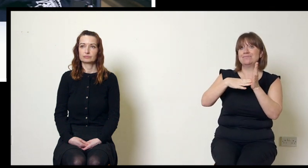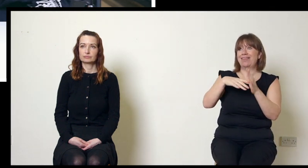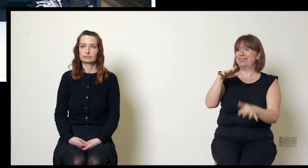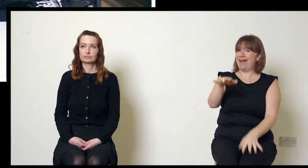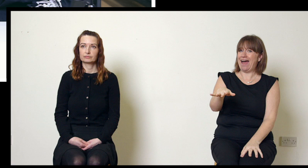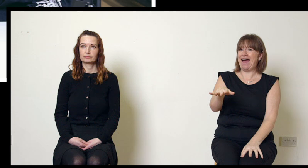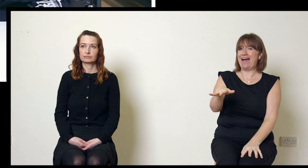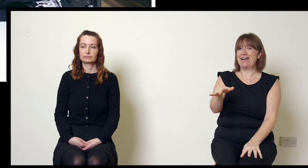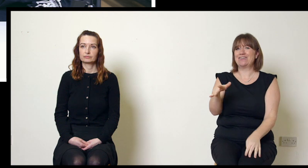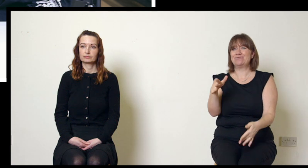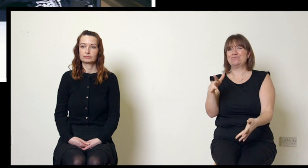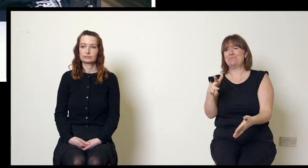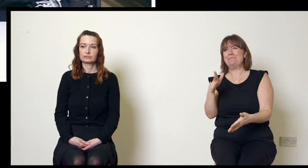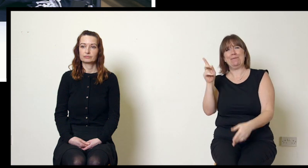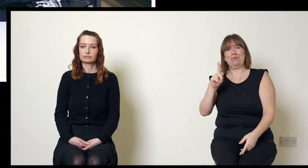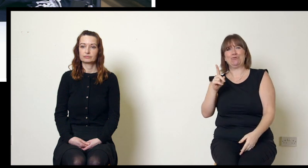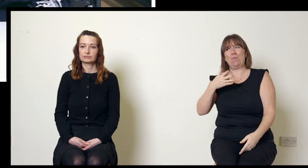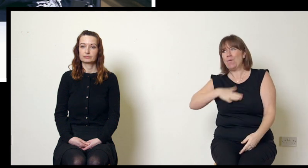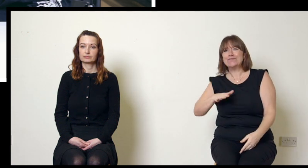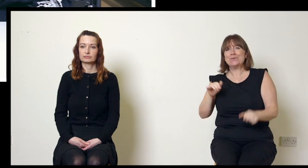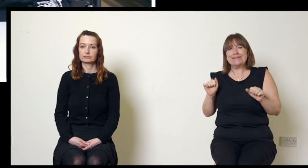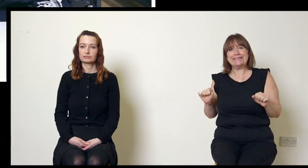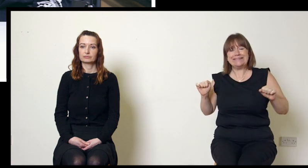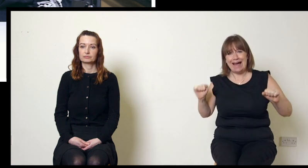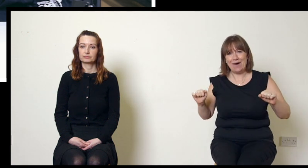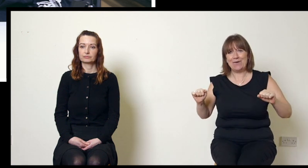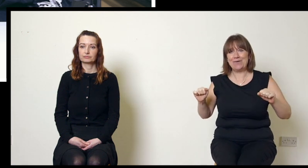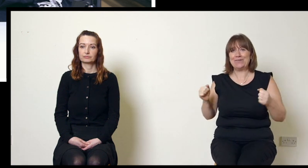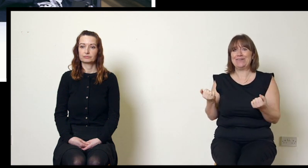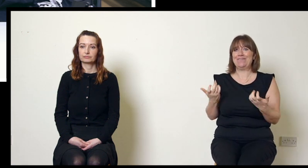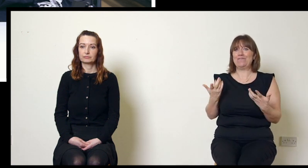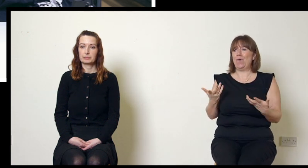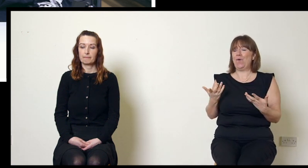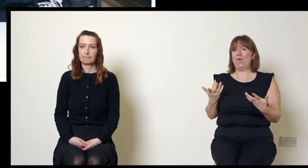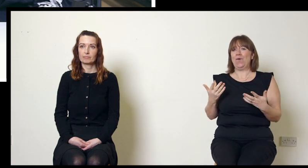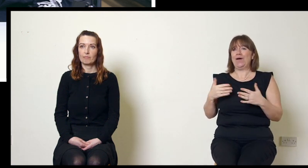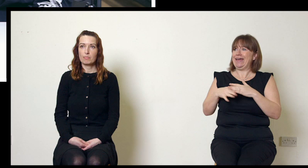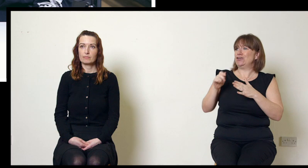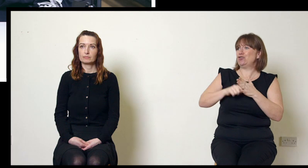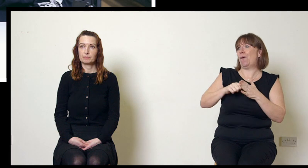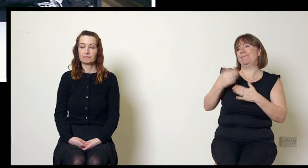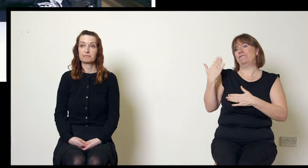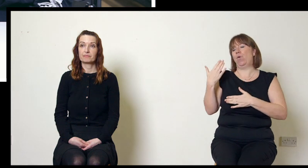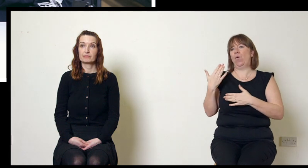We didn't see how many people just want to sit down before they… Well, you know, while wait for their moment in the shop before they pay.” So they're thinking about having the chair